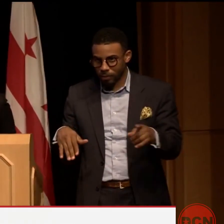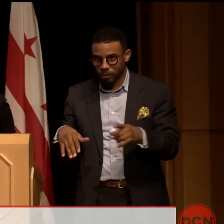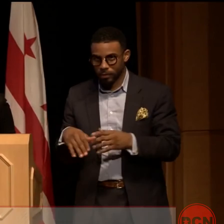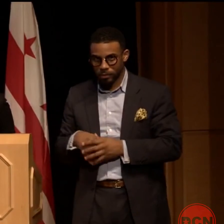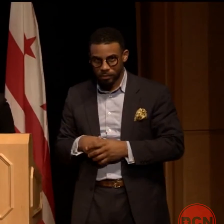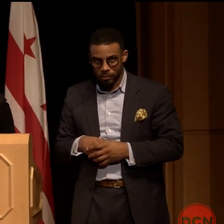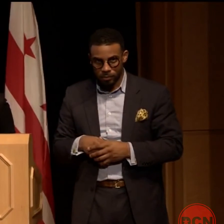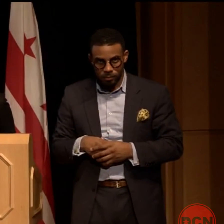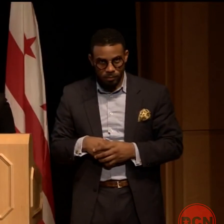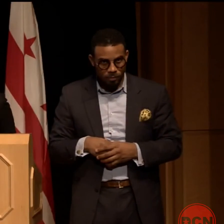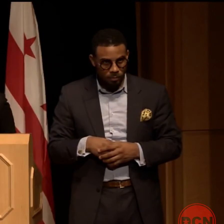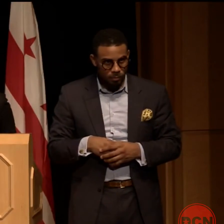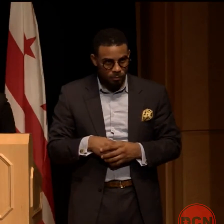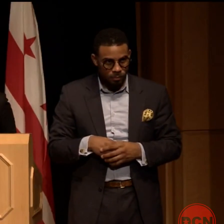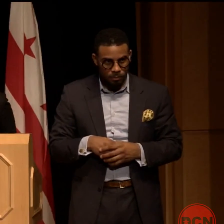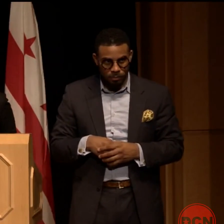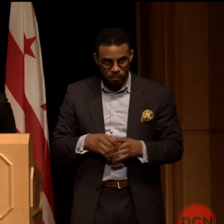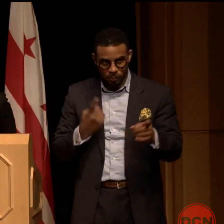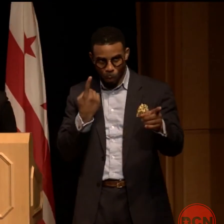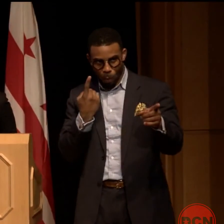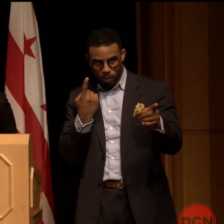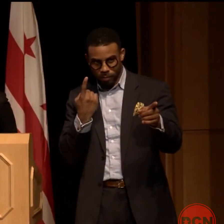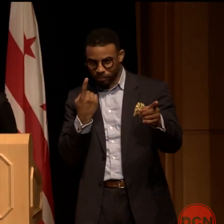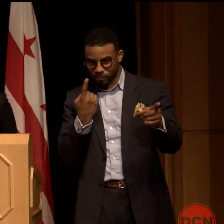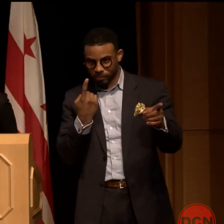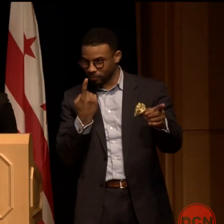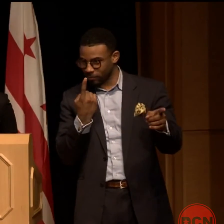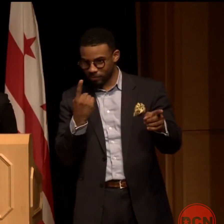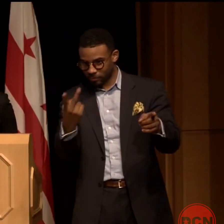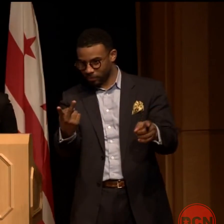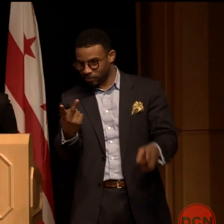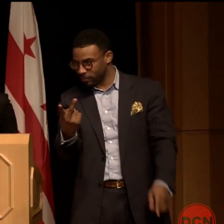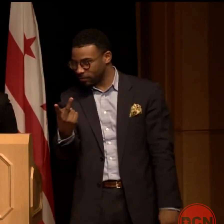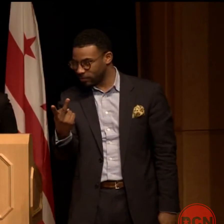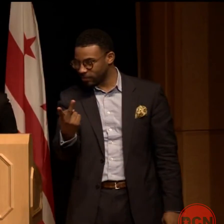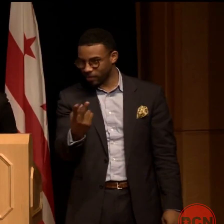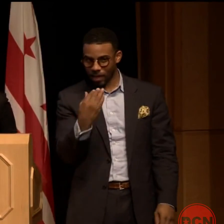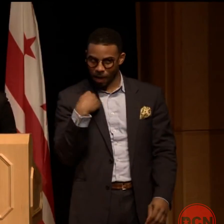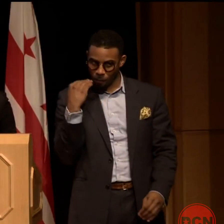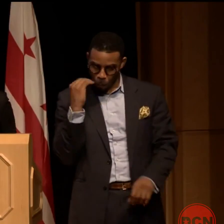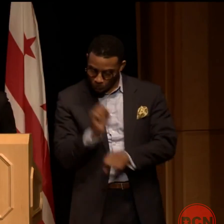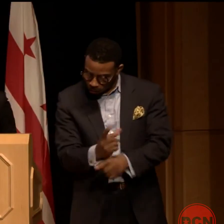ONE. ALL RIGHT. YOU HAVE SOME HOMEWORK TO DO. OKAY.